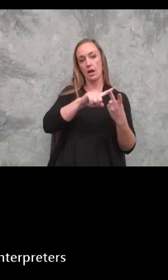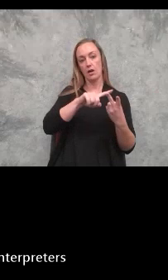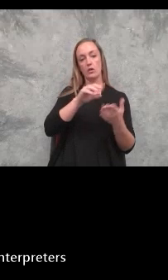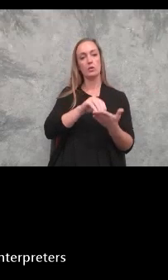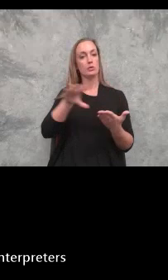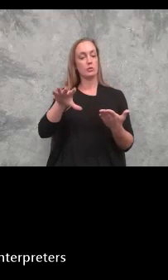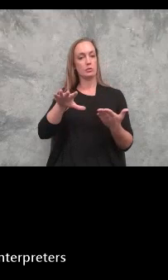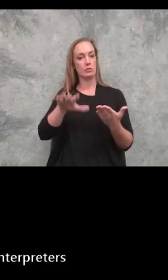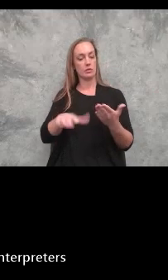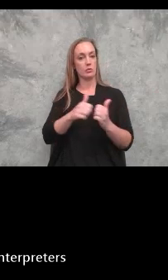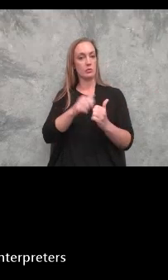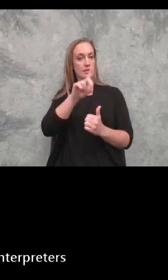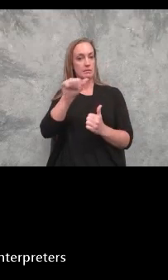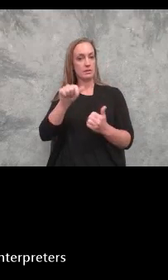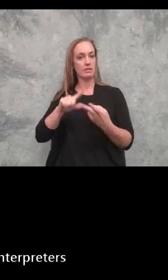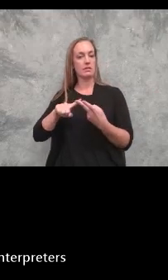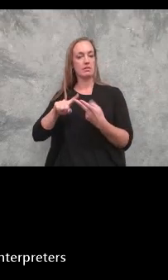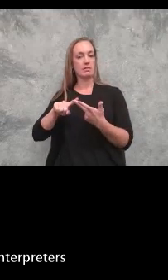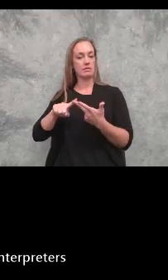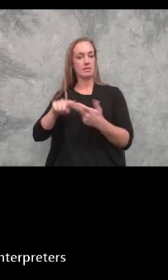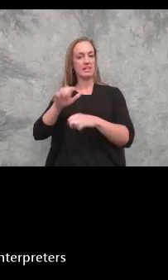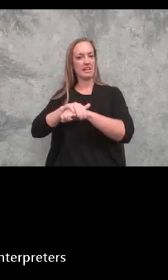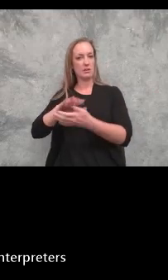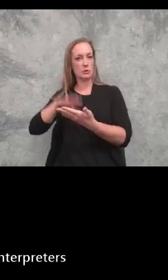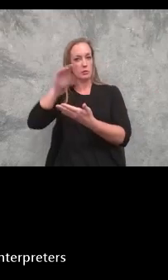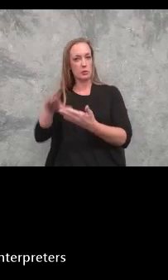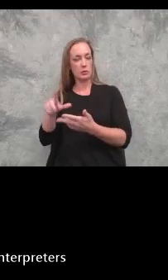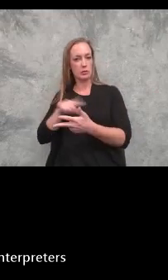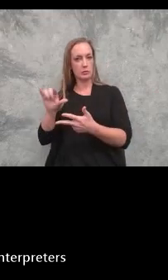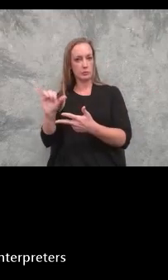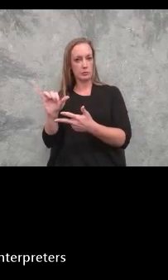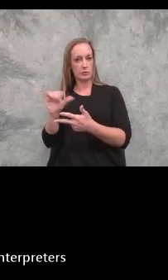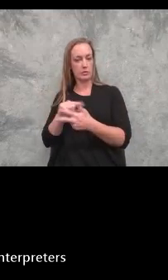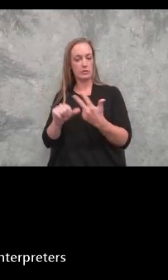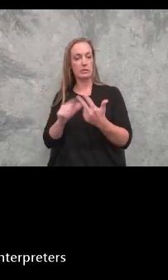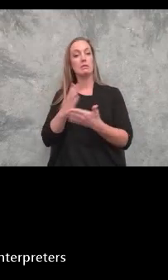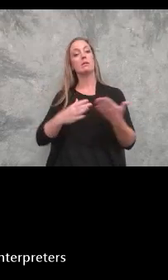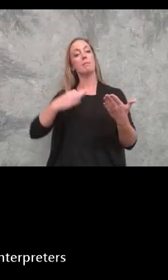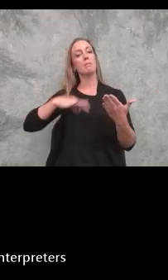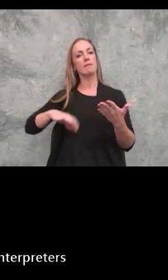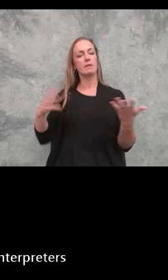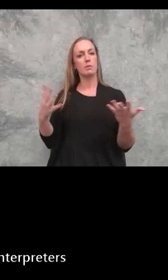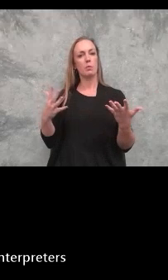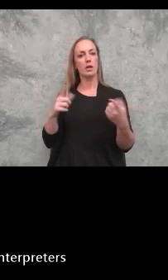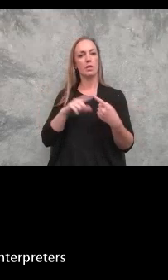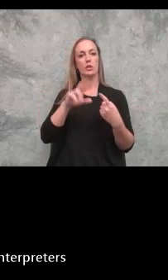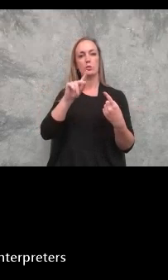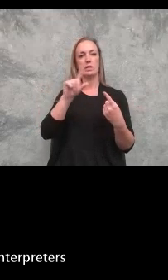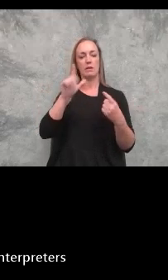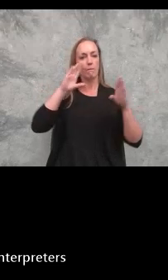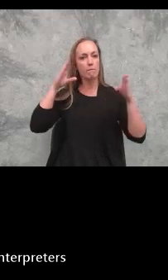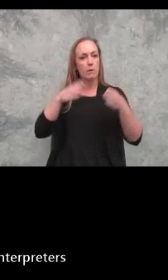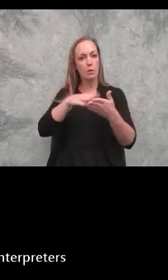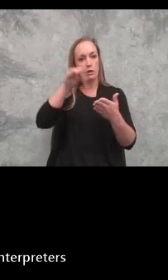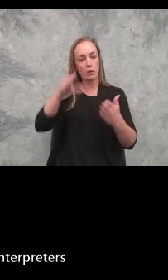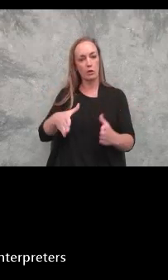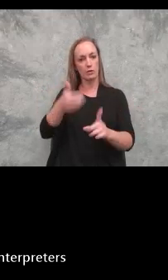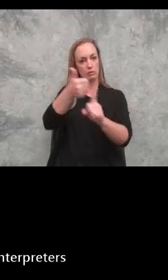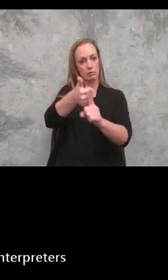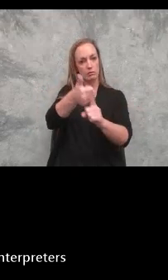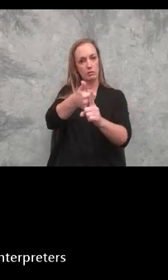or English Learners. Some benefits include that UDL is learner-focused: it provides students